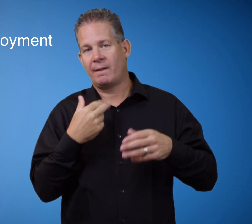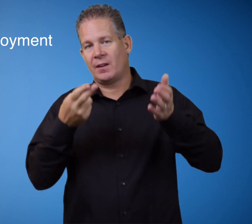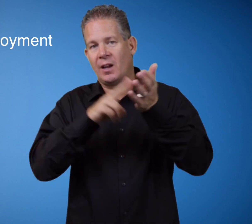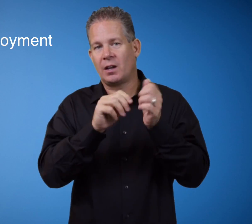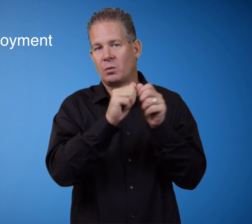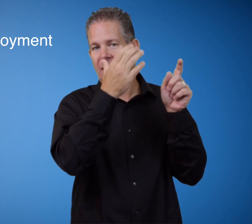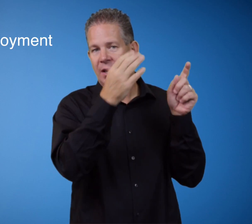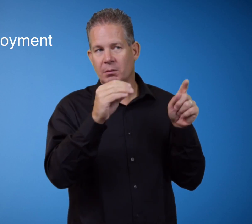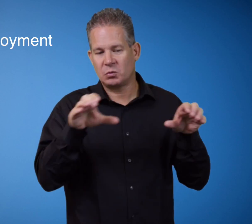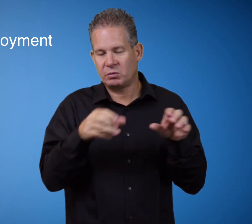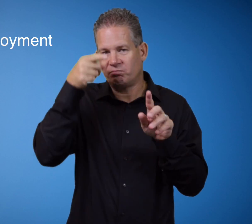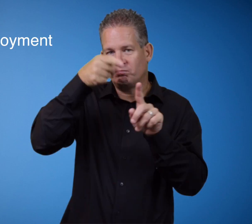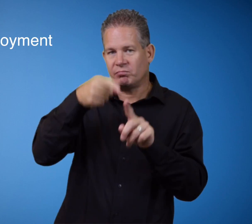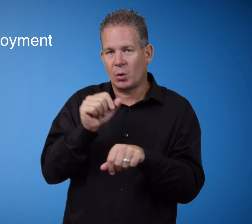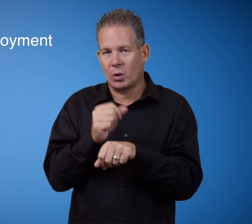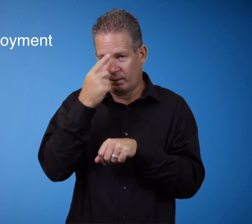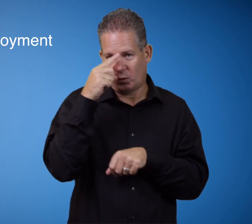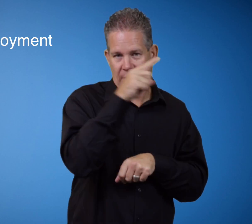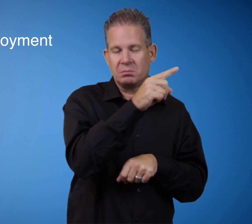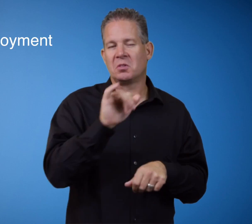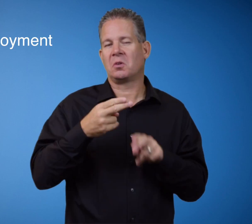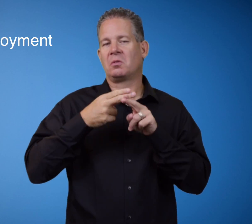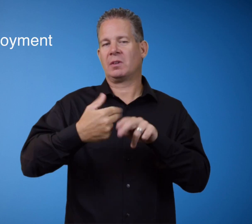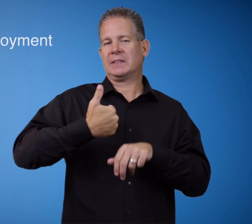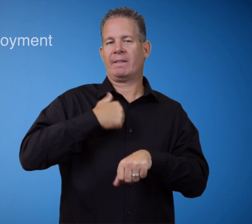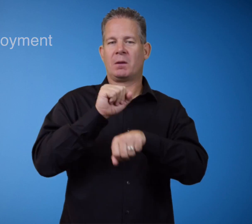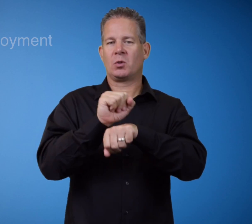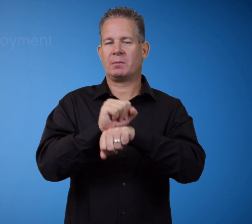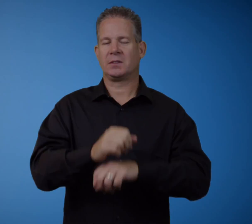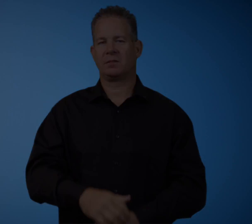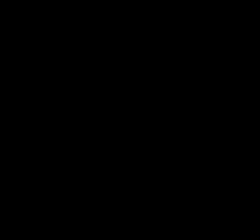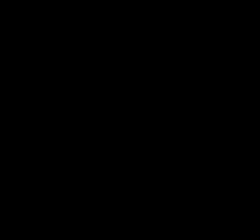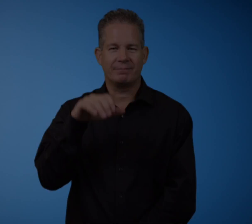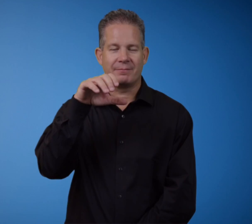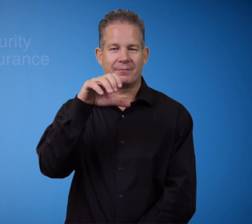or has a contract with a company to do specific tasks for them. This is referred to as self-employment.